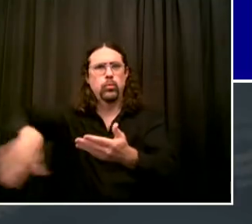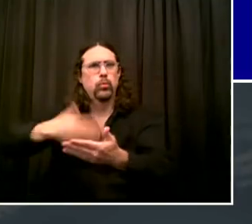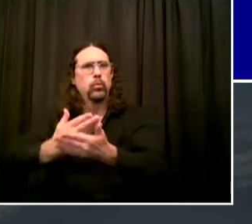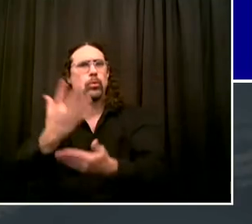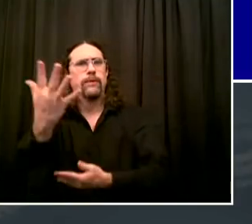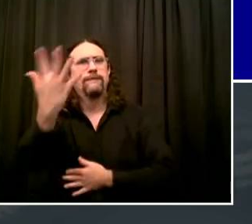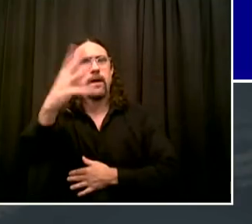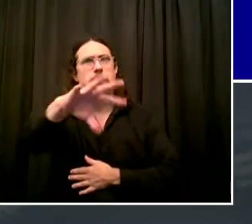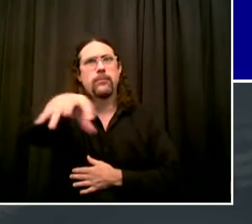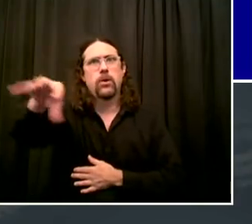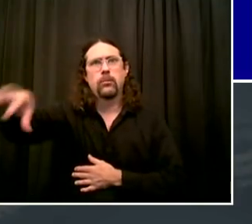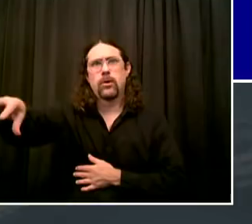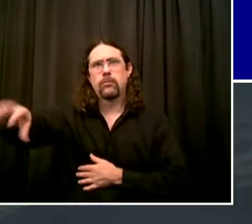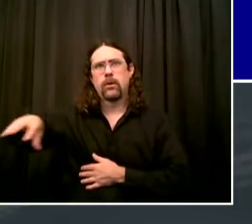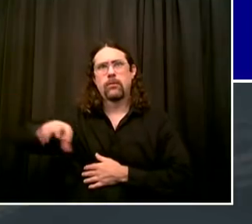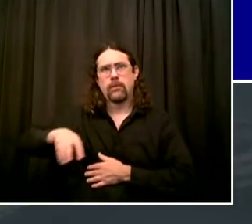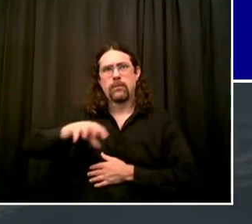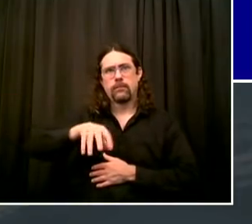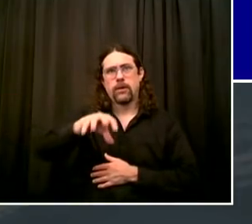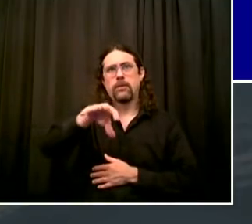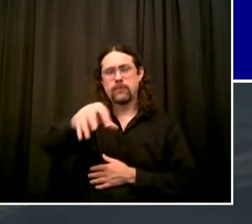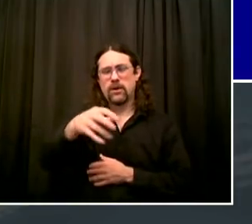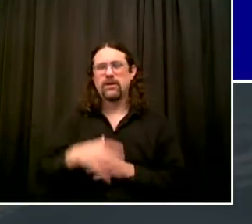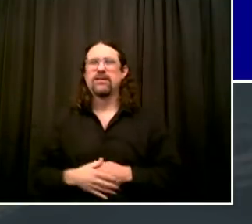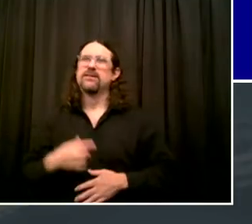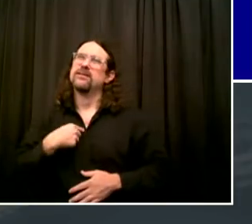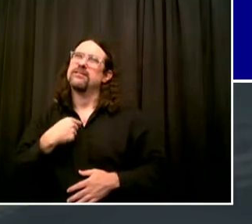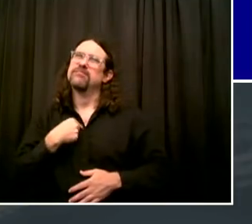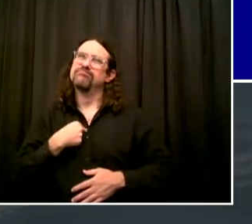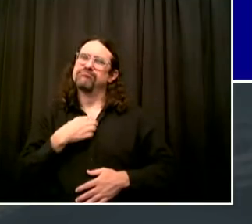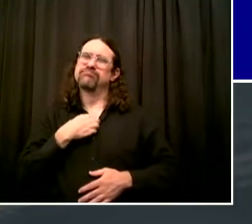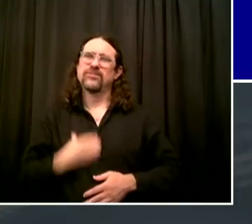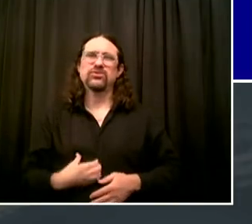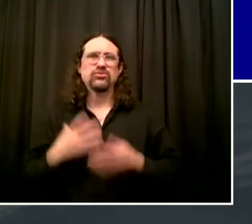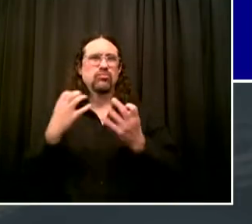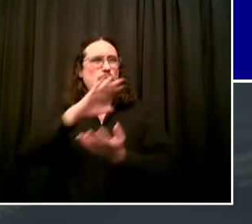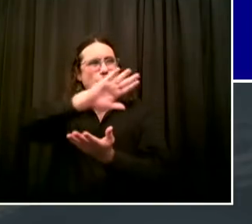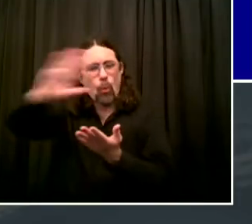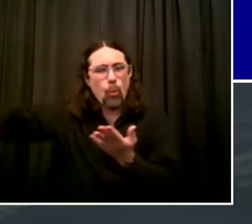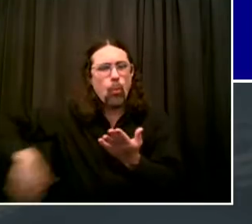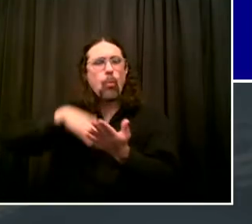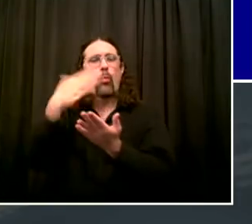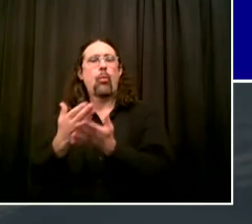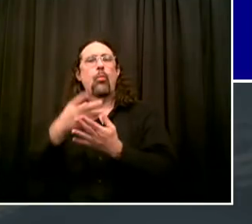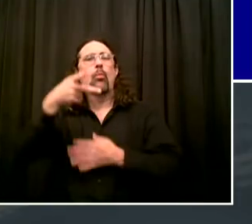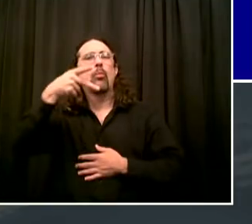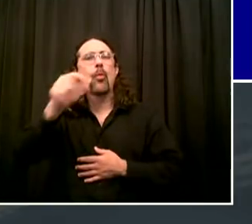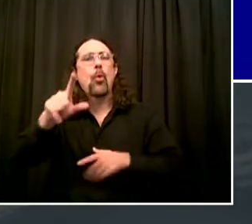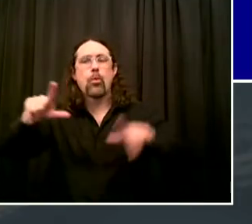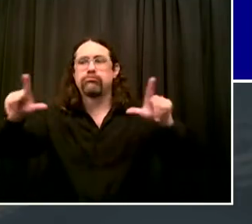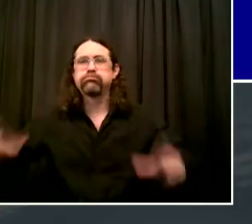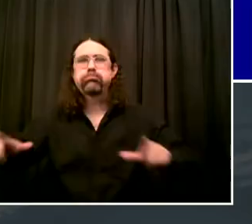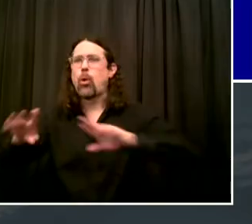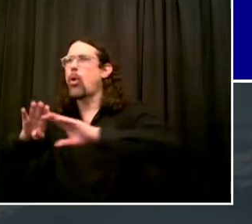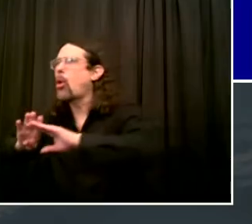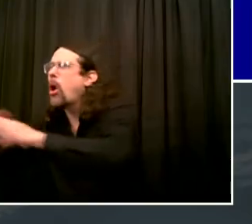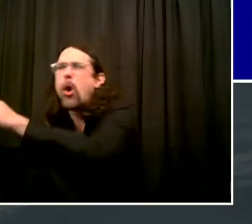THE WANTS FOR FOLKS THAT ARE THE FARTHEST RFOM THE BEACHES. WE HAVE TO MAKE SOME CHOICES BUT I THINK THESE 15